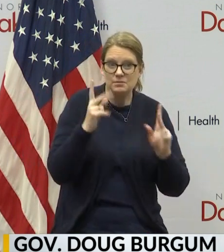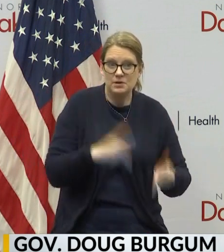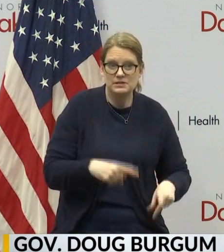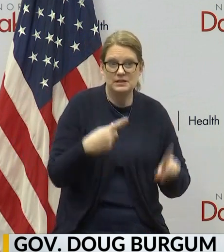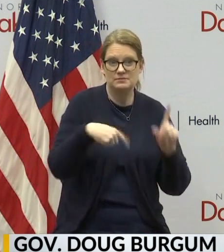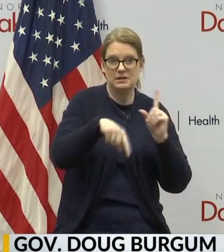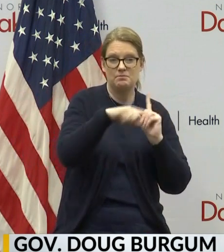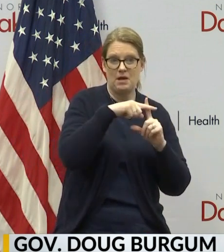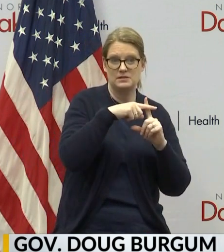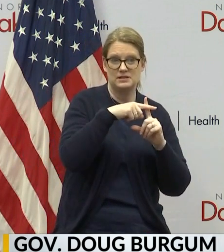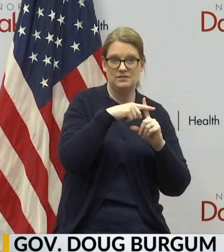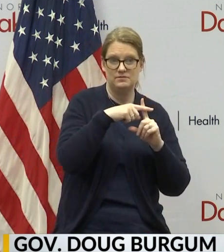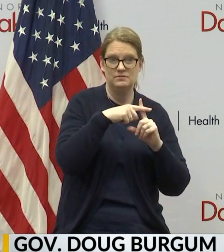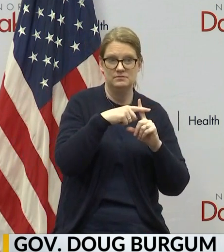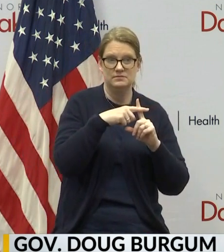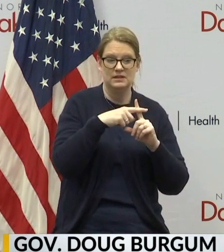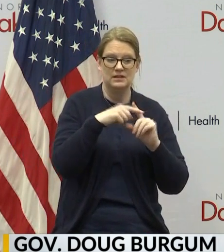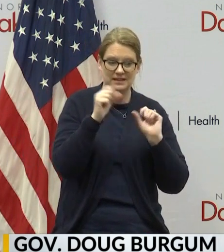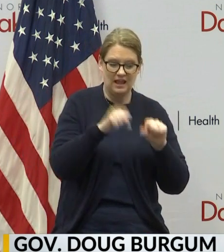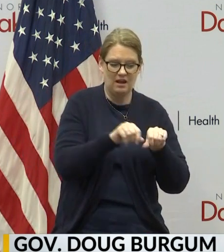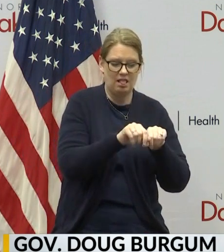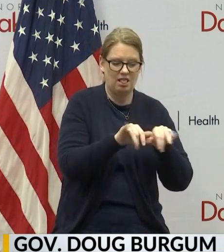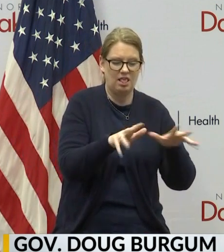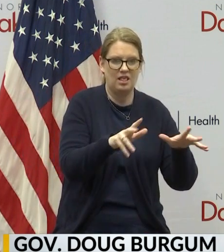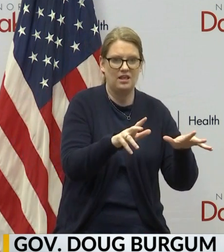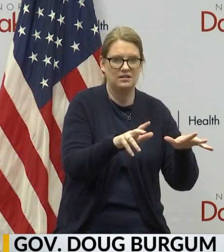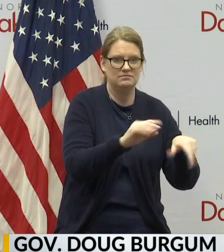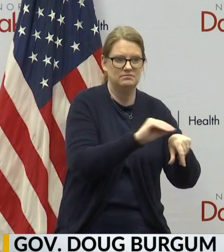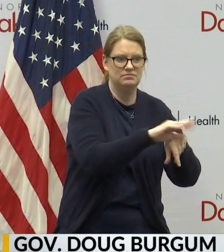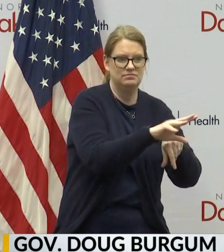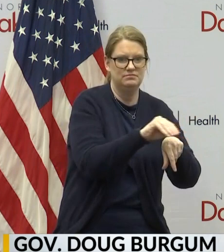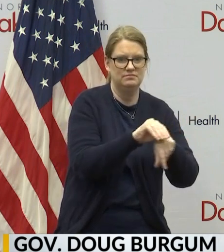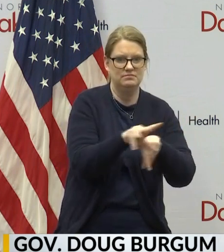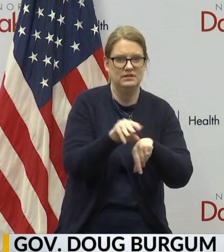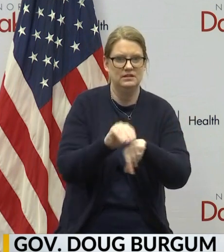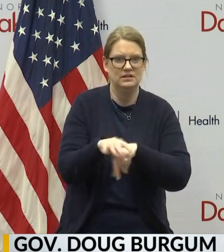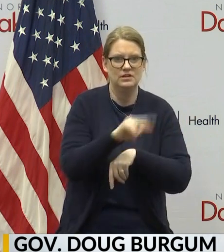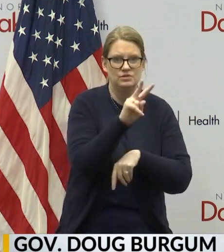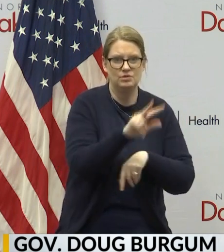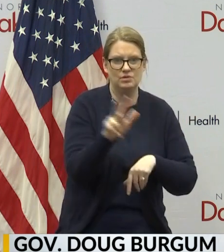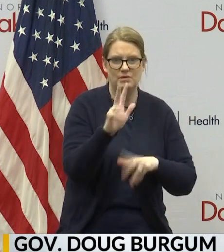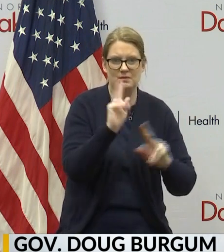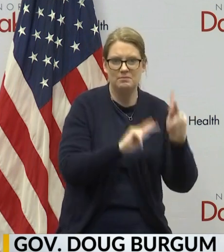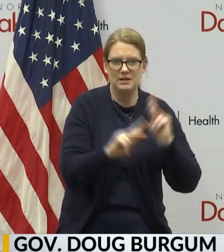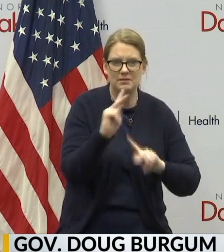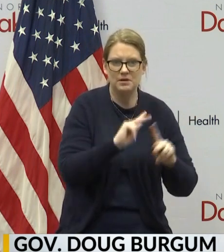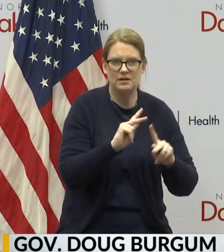POSITIVES MAY HAVE BEEN PICKING UP 10 POSITIVES A DAY AGO. WE KNOW THE SPREAD BECAUSE EACH PERSON POSITIVE HAS AN